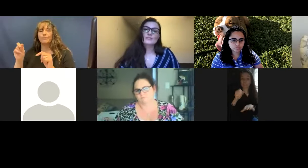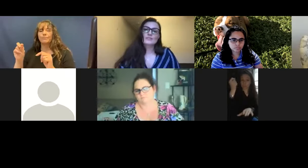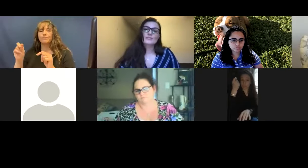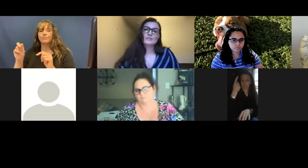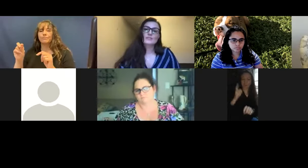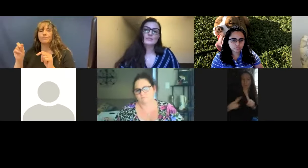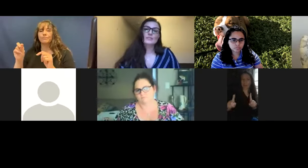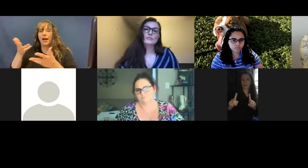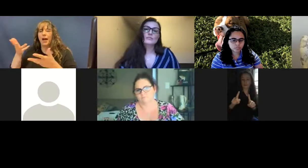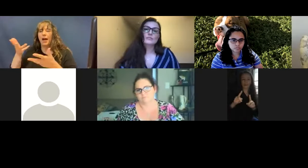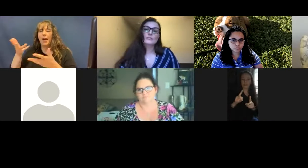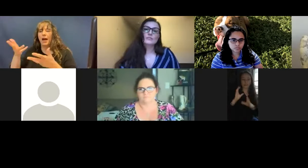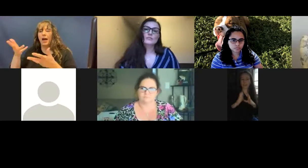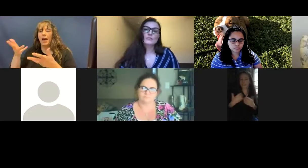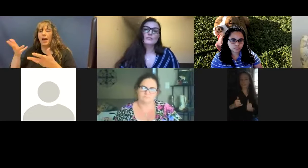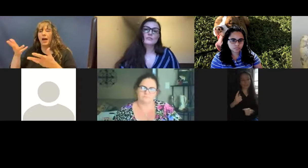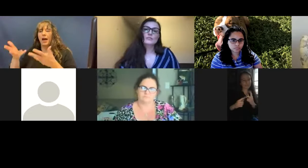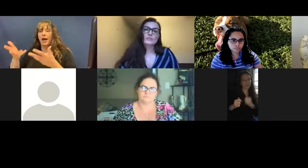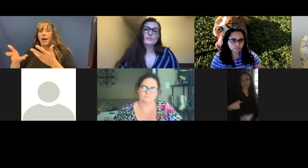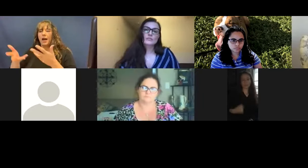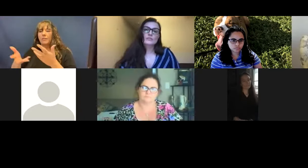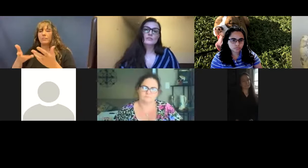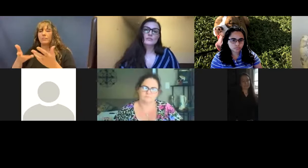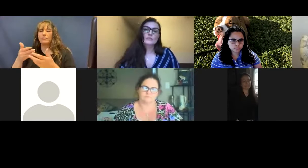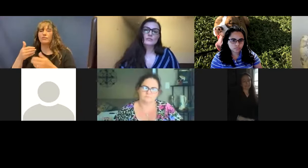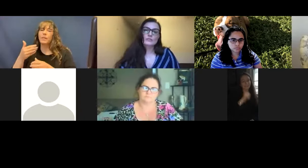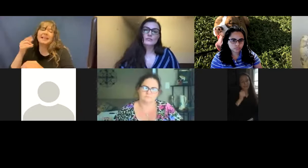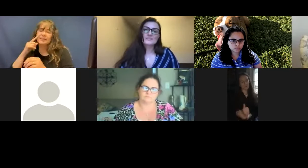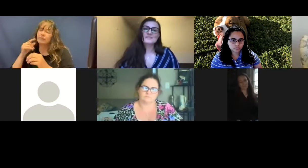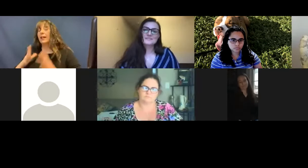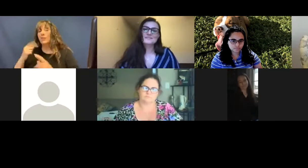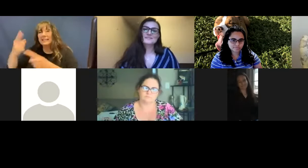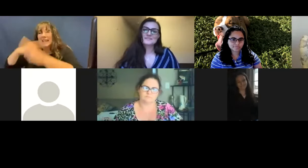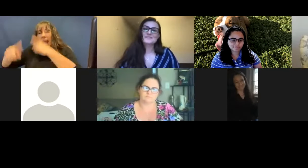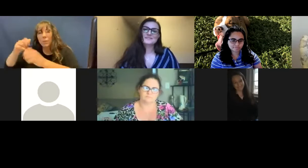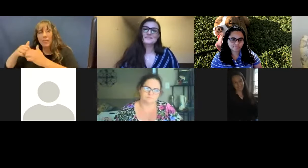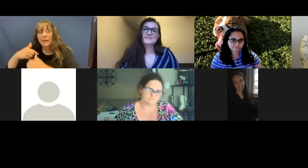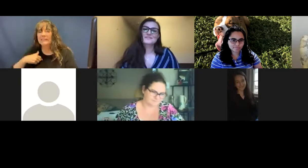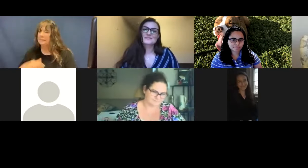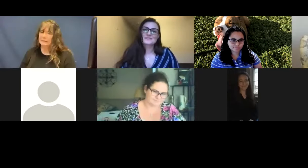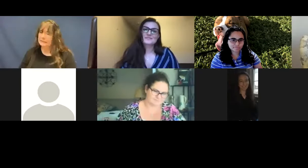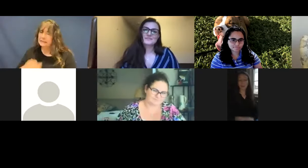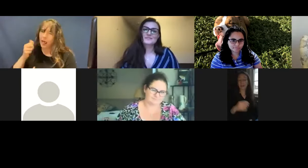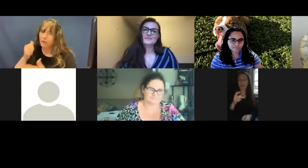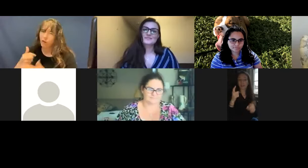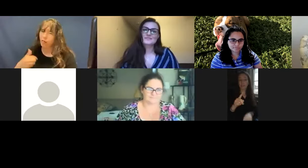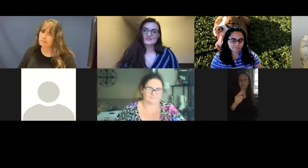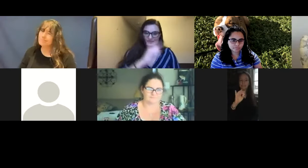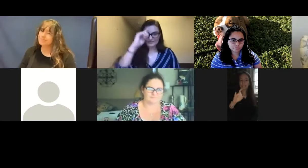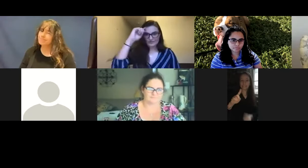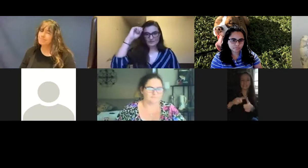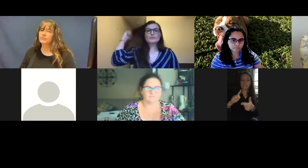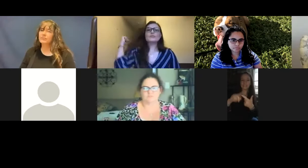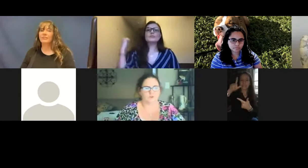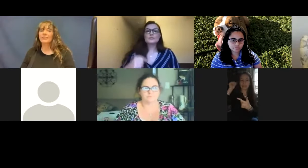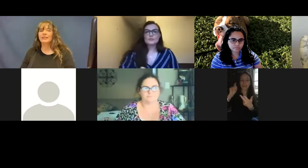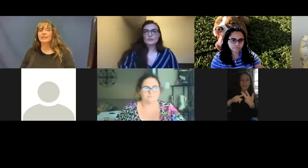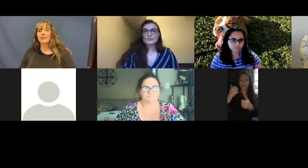I understand, but clients that try to sign with me, it's not helpful. And I agree. NTID,